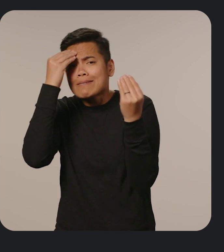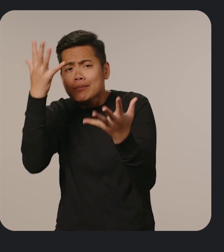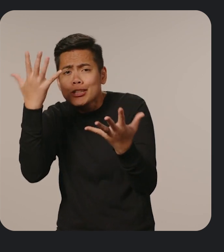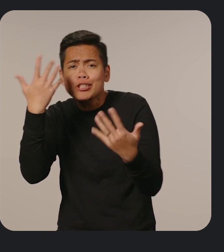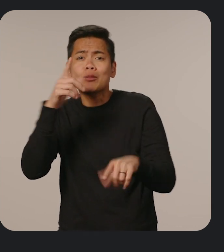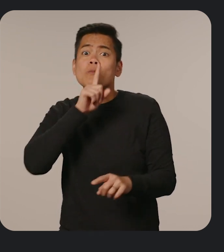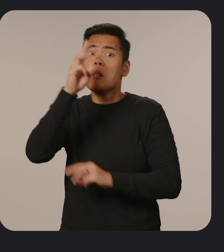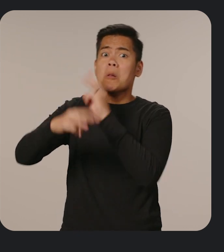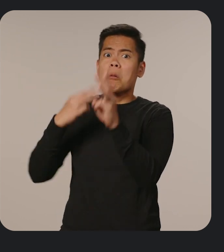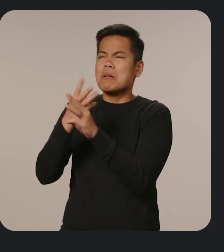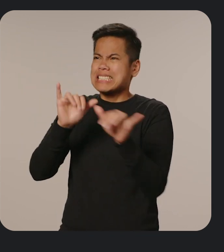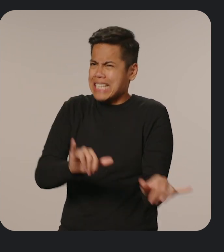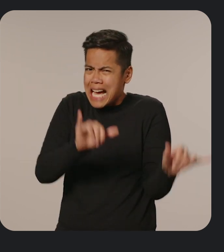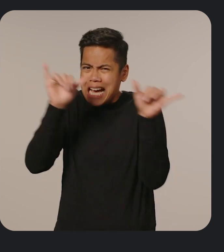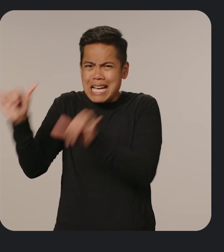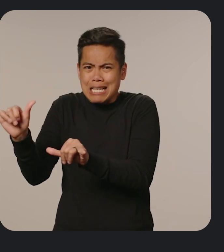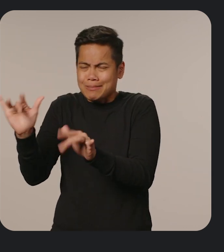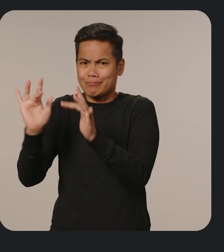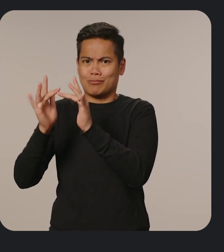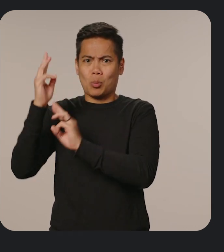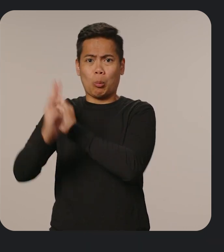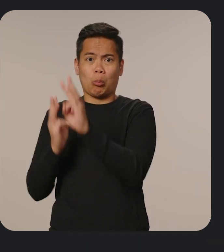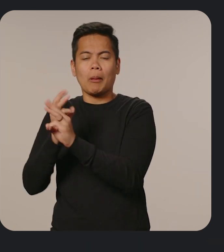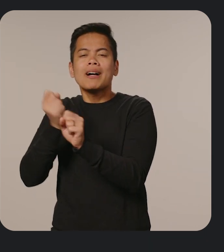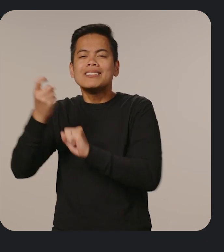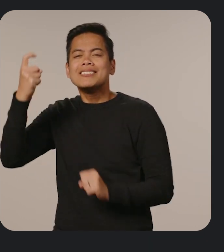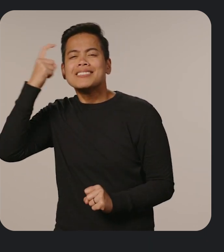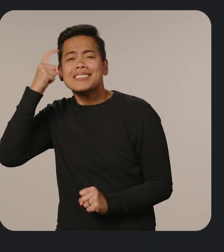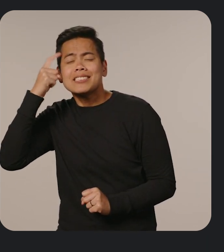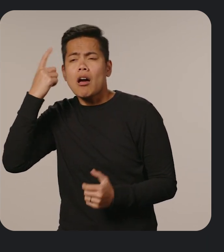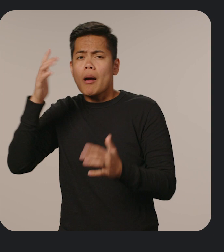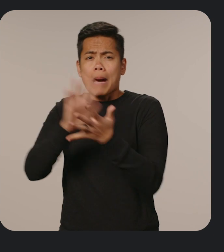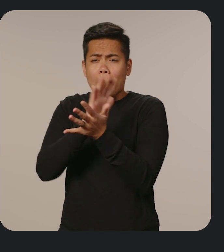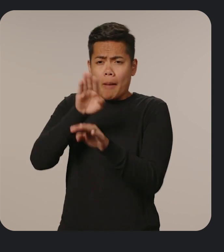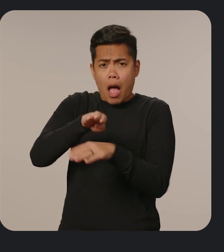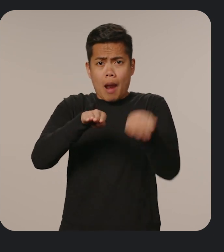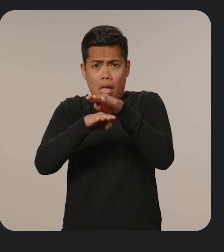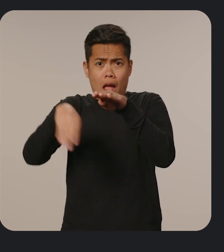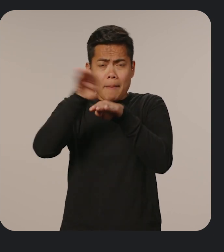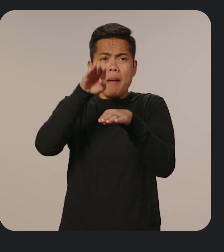So much paper. So if paper is too limiting, what's the new material for our screens?